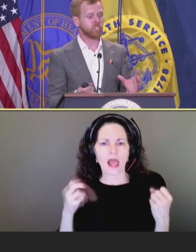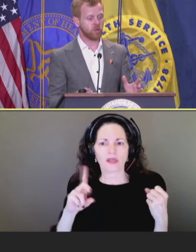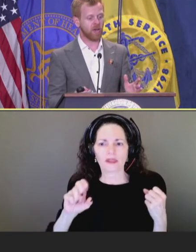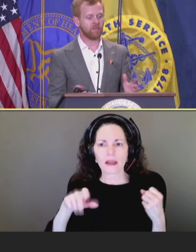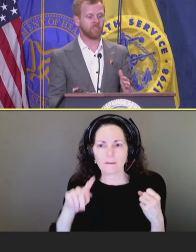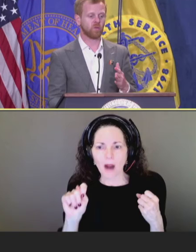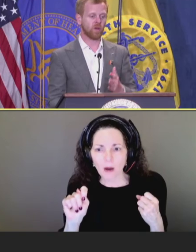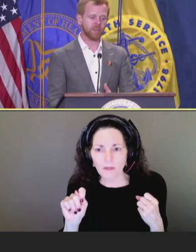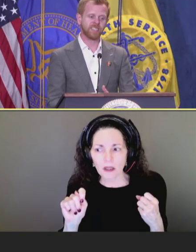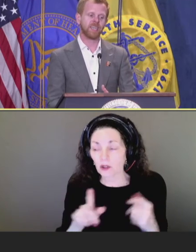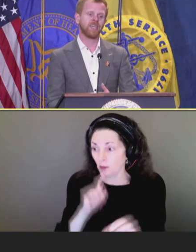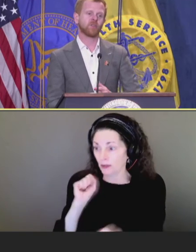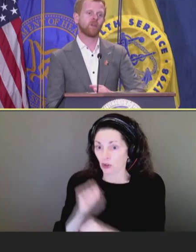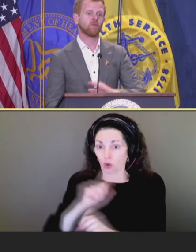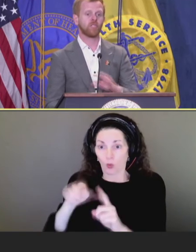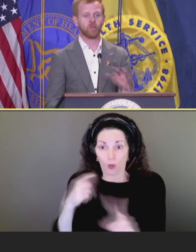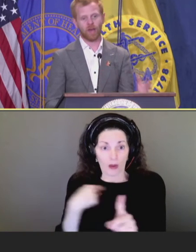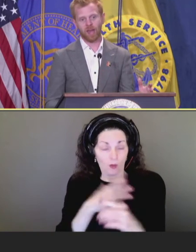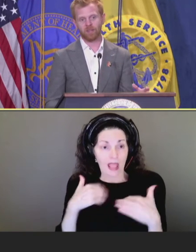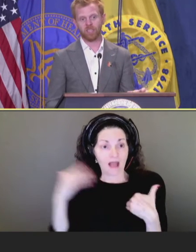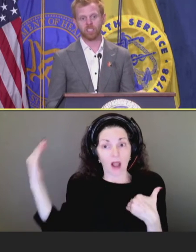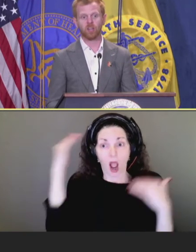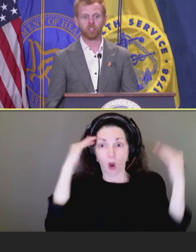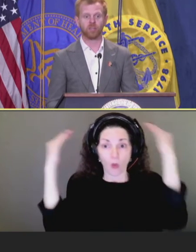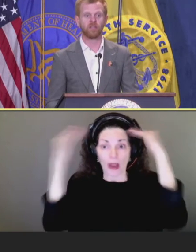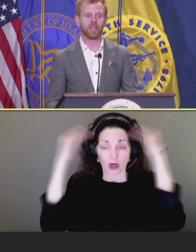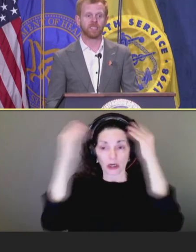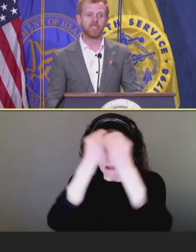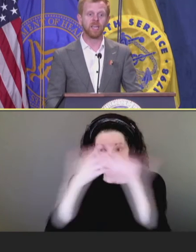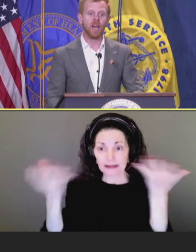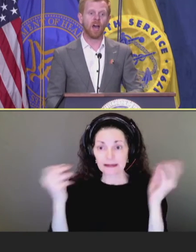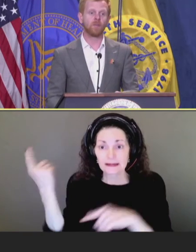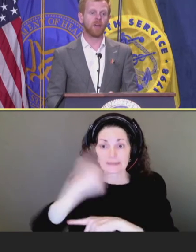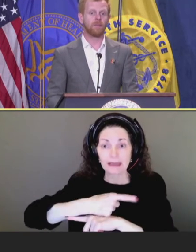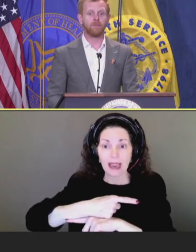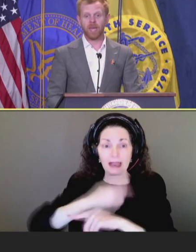do have these awareness days, or whenever we do have these larger events, that may